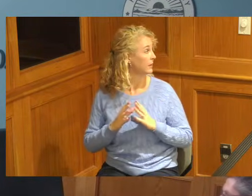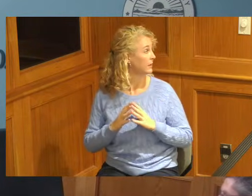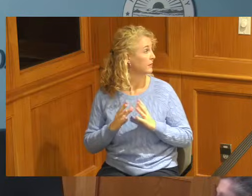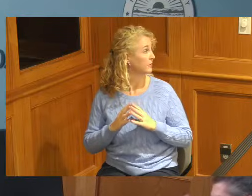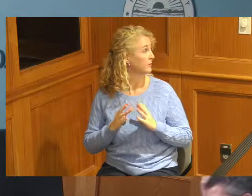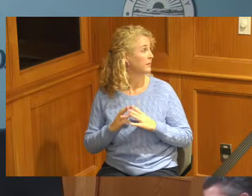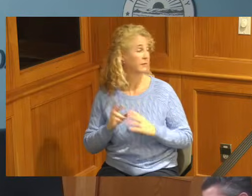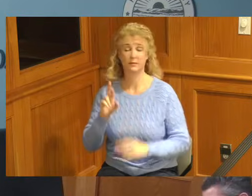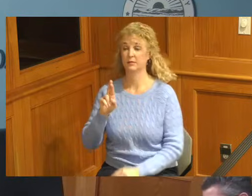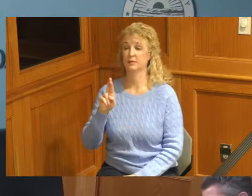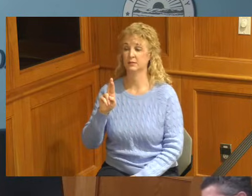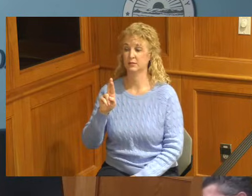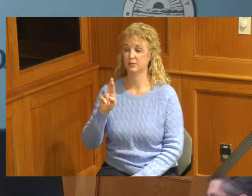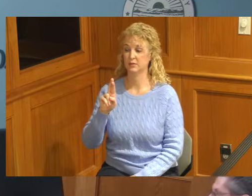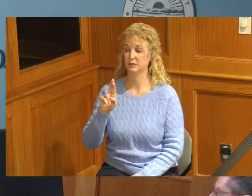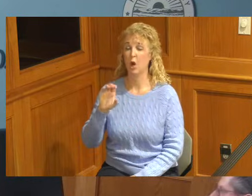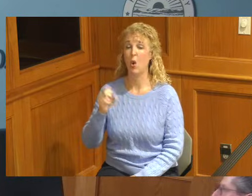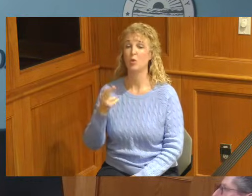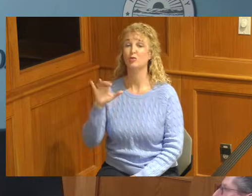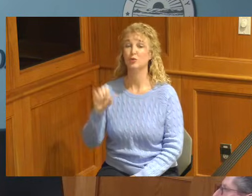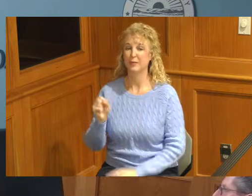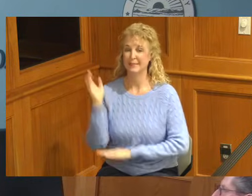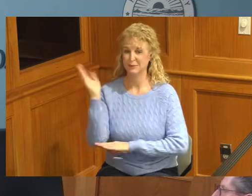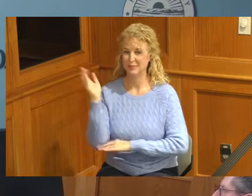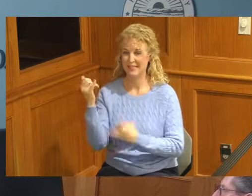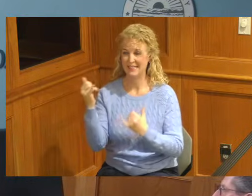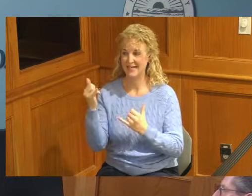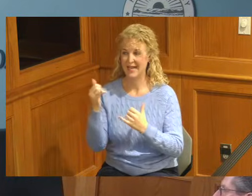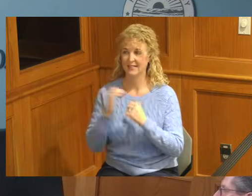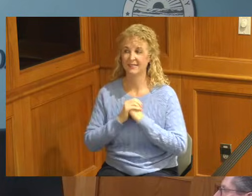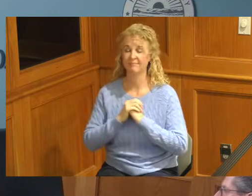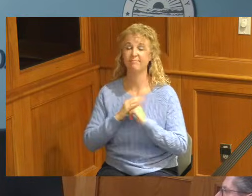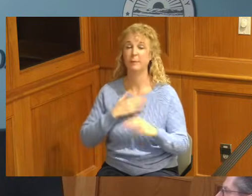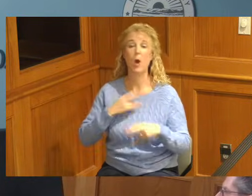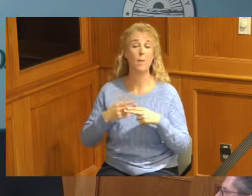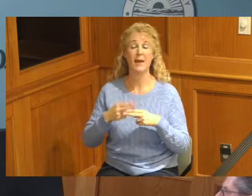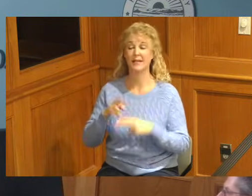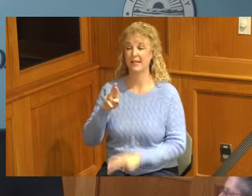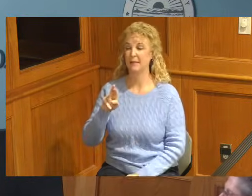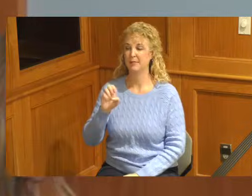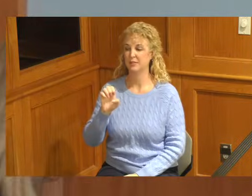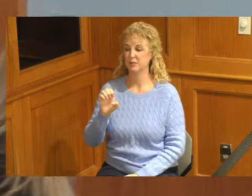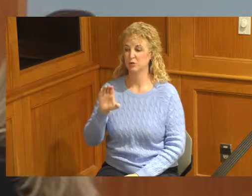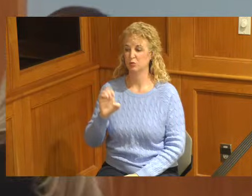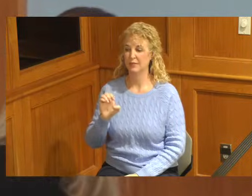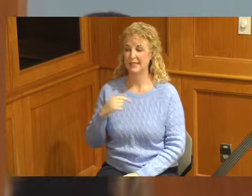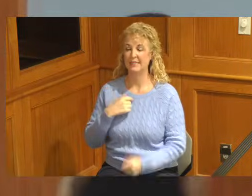Okay. Morning, Commissioners. Do it. Uh, my name is Reece Johnson. Deputy Director and Chief